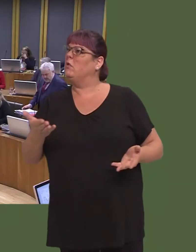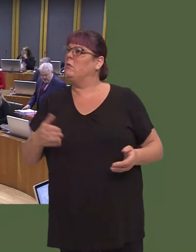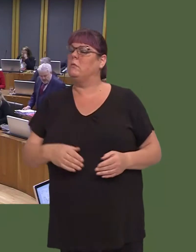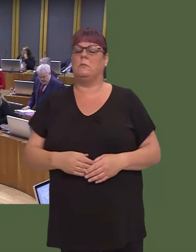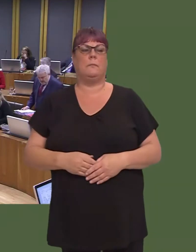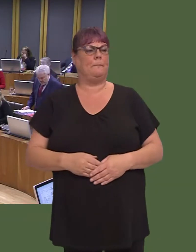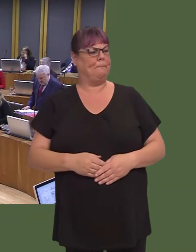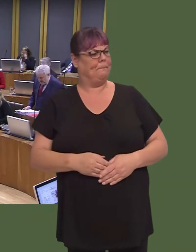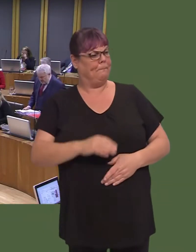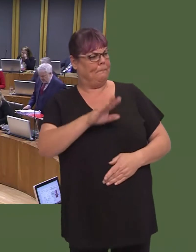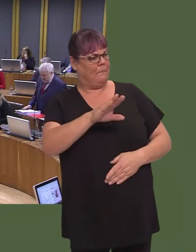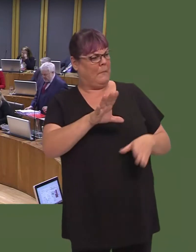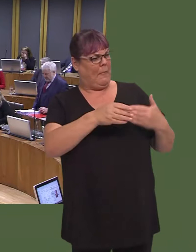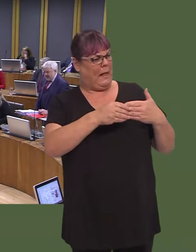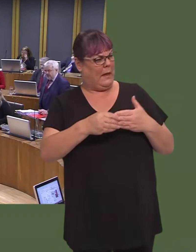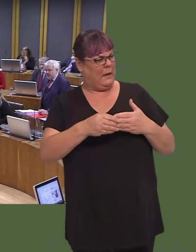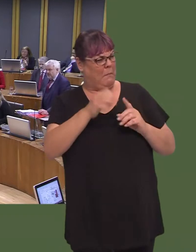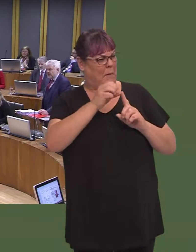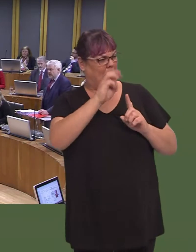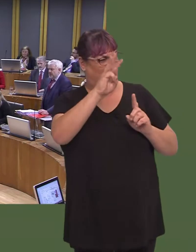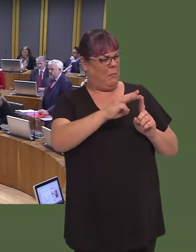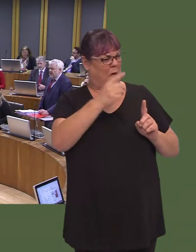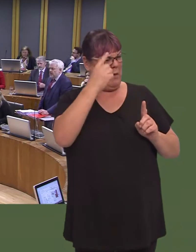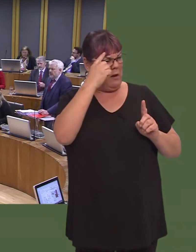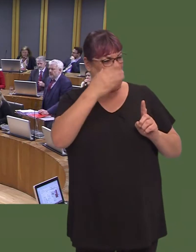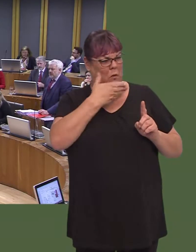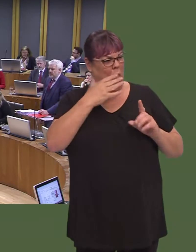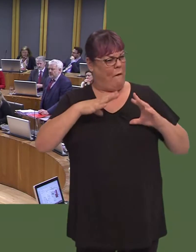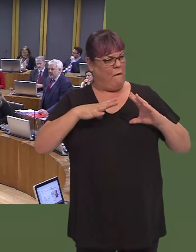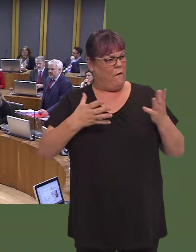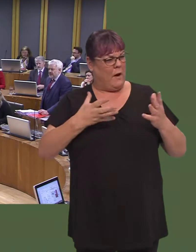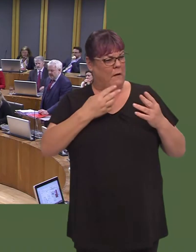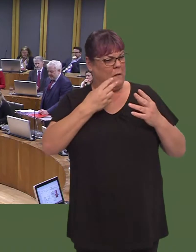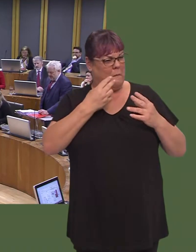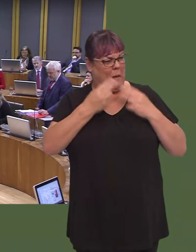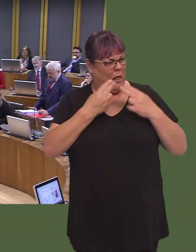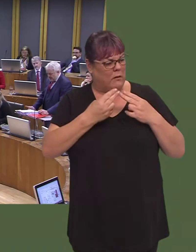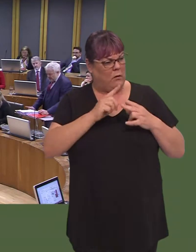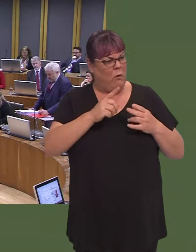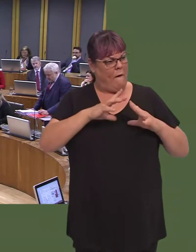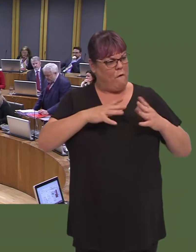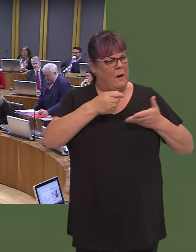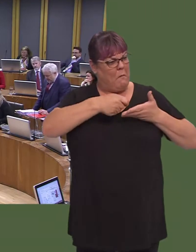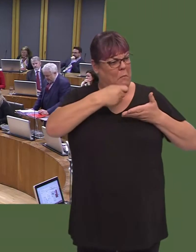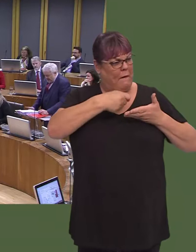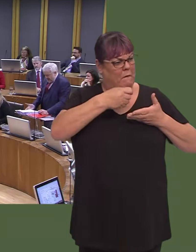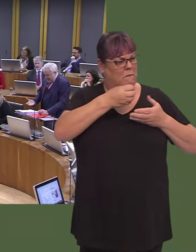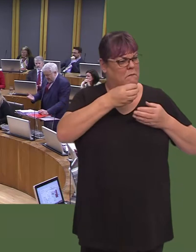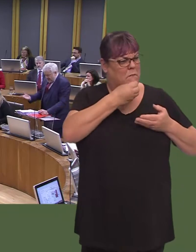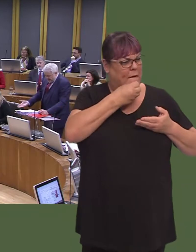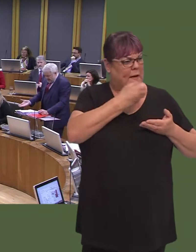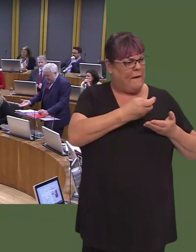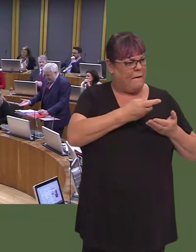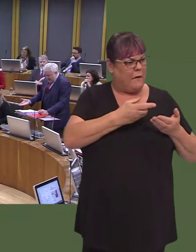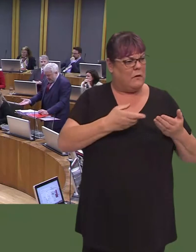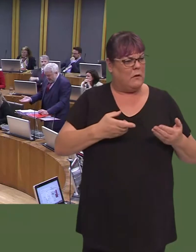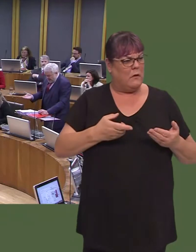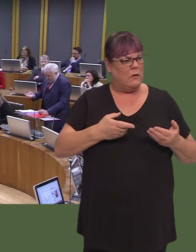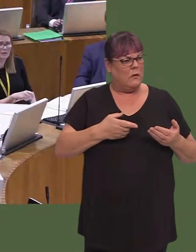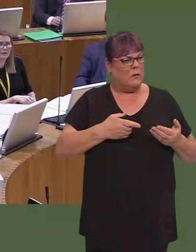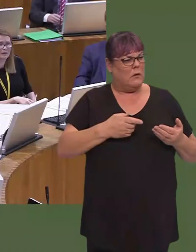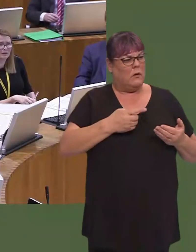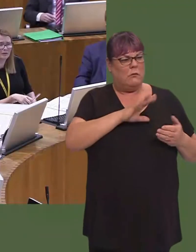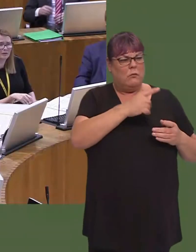of the Assembly or get rid of NRW. I don't know. What I do know is that if ever UKIP